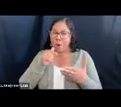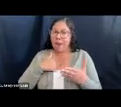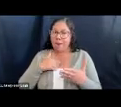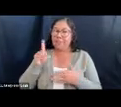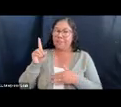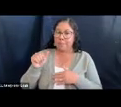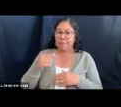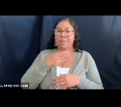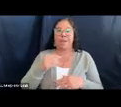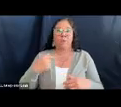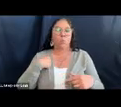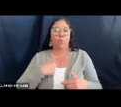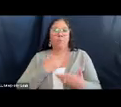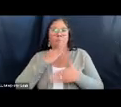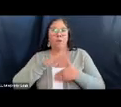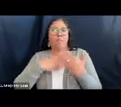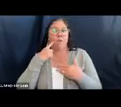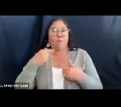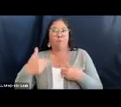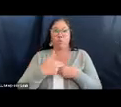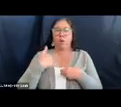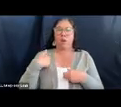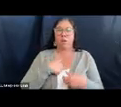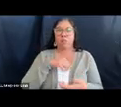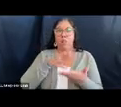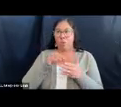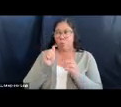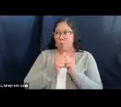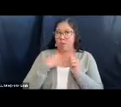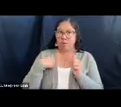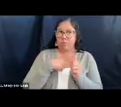And we thank all of you for joining us and learning together with us in this webinar.